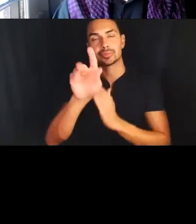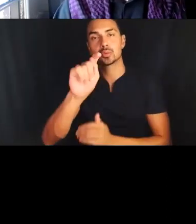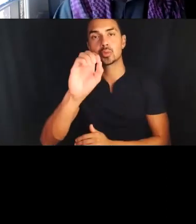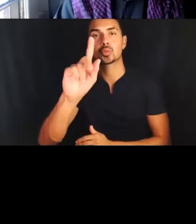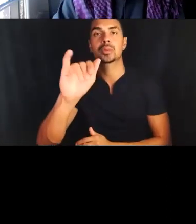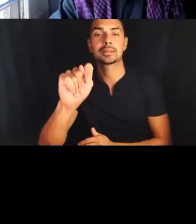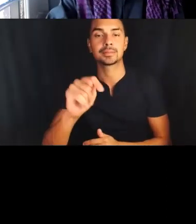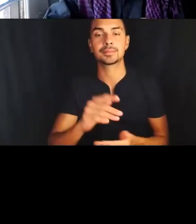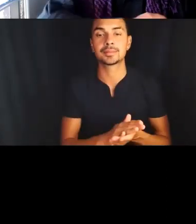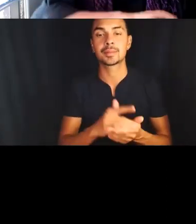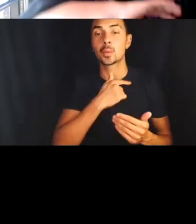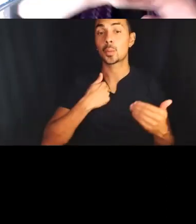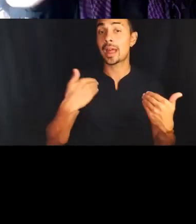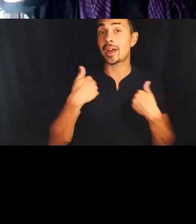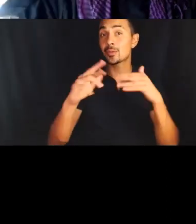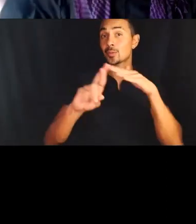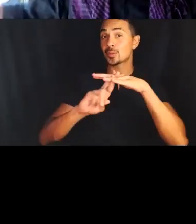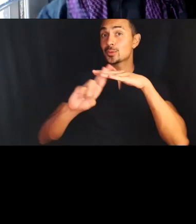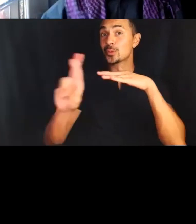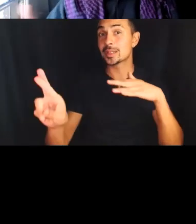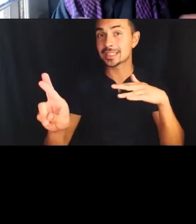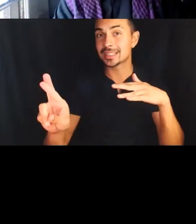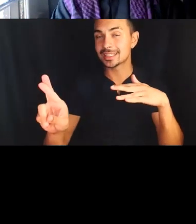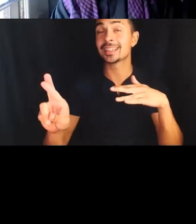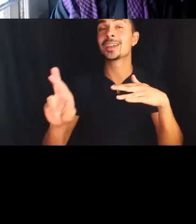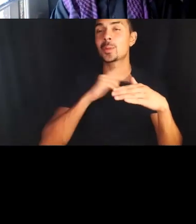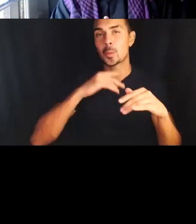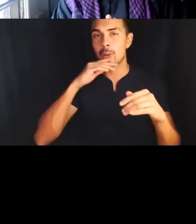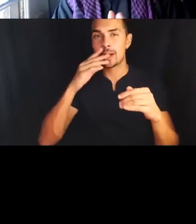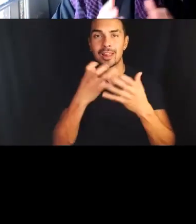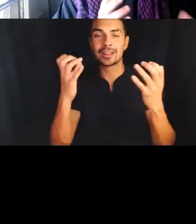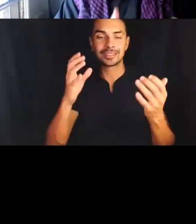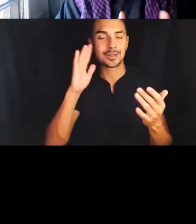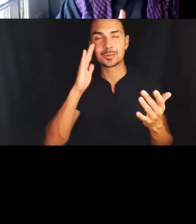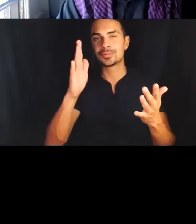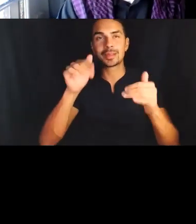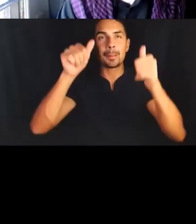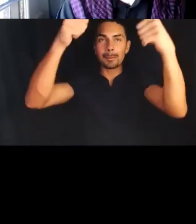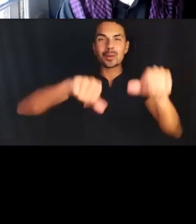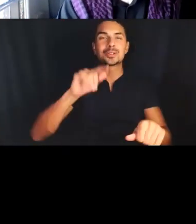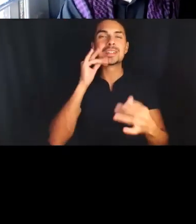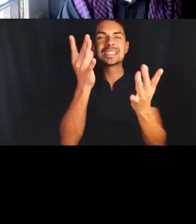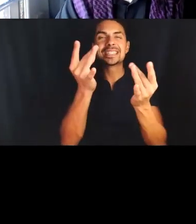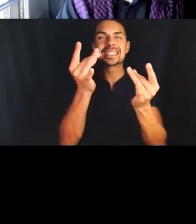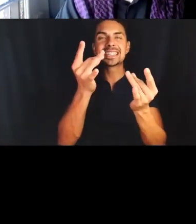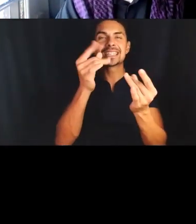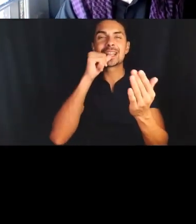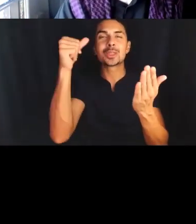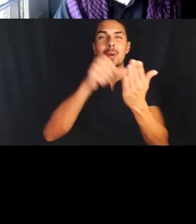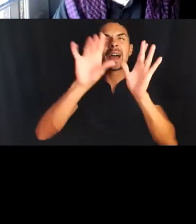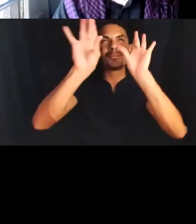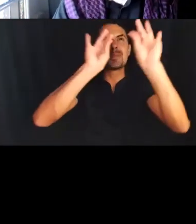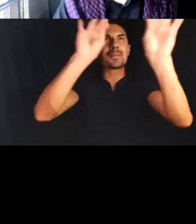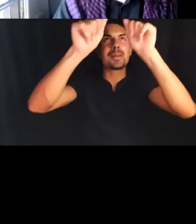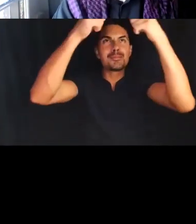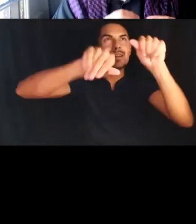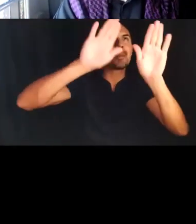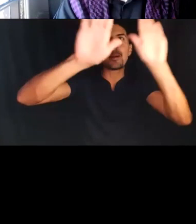We're gonna be putting lots of sticky notes up on the walls and really figuring out from the information that we have,